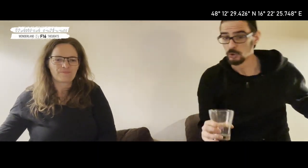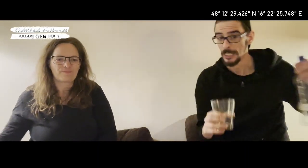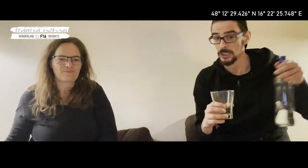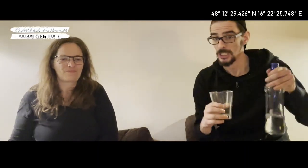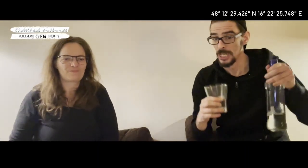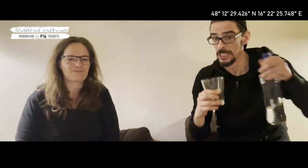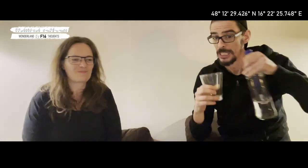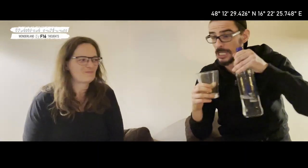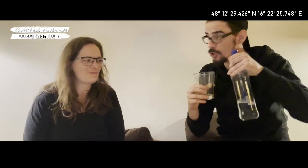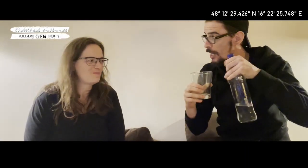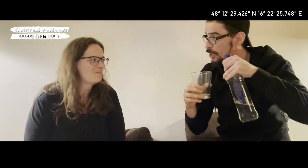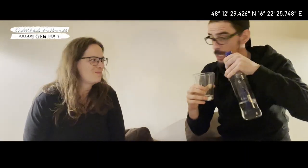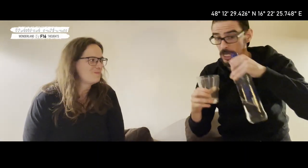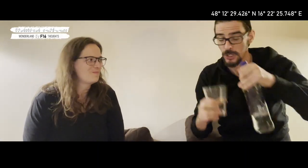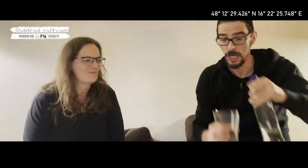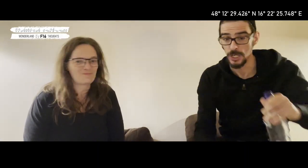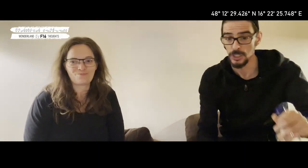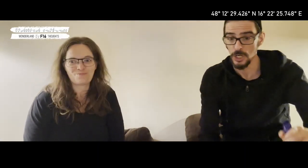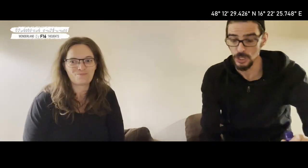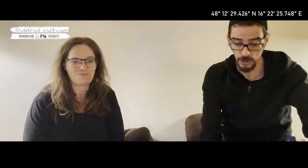I still need to refill my glass. Fast fast!